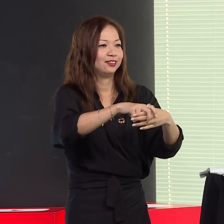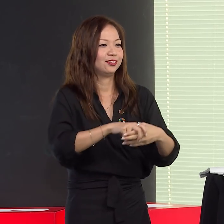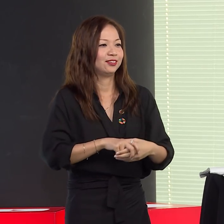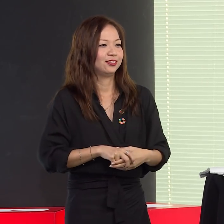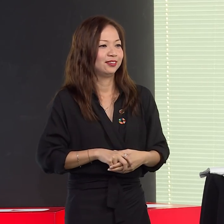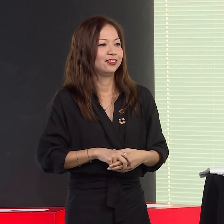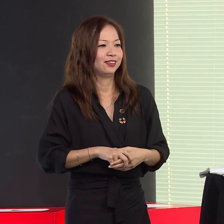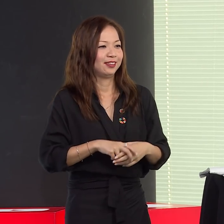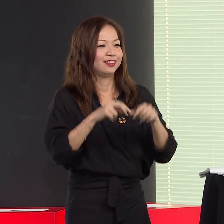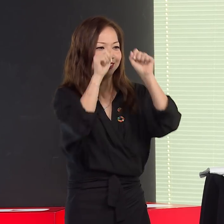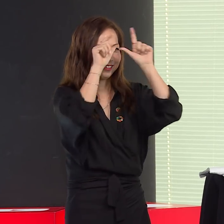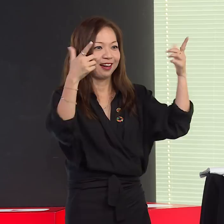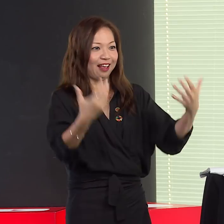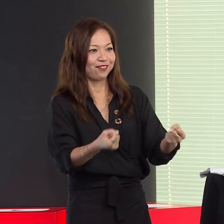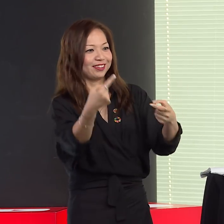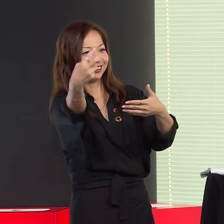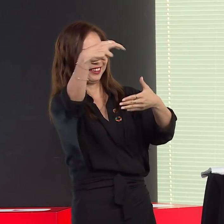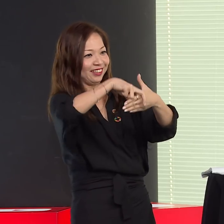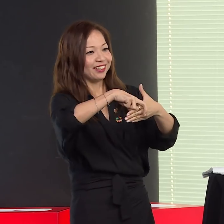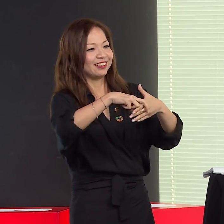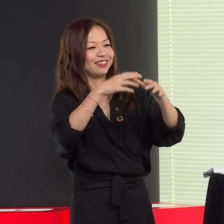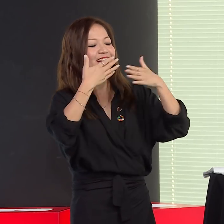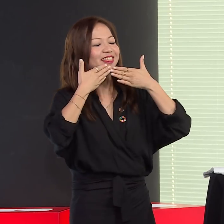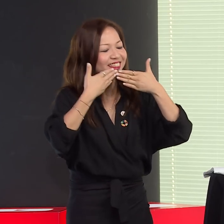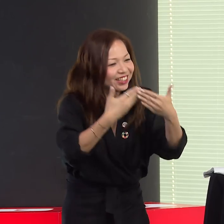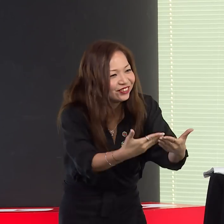We now move on to a panel and so you will hear further information about that.